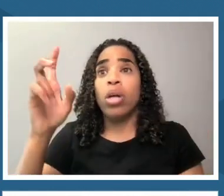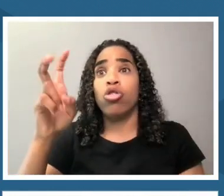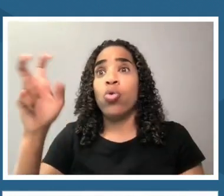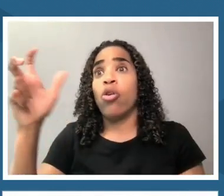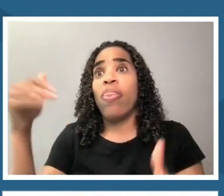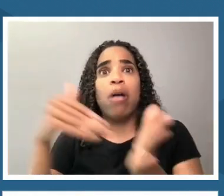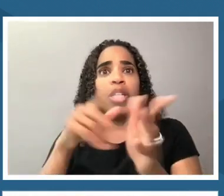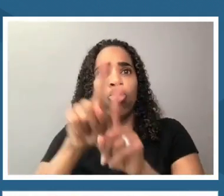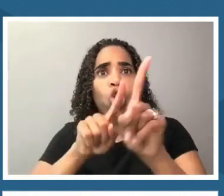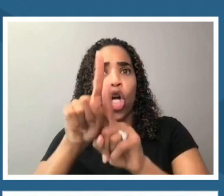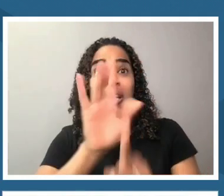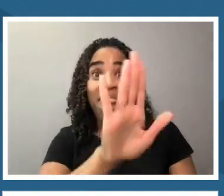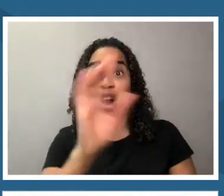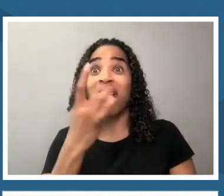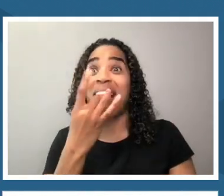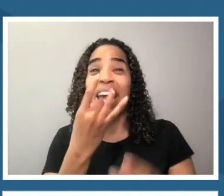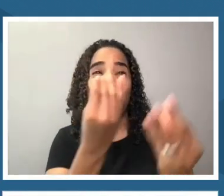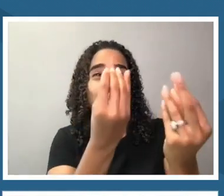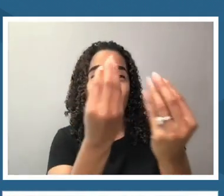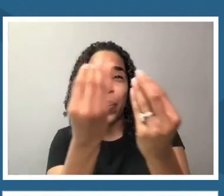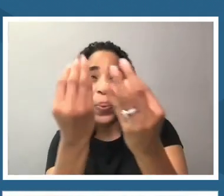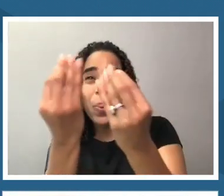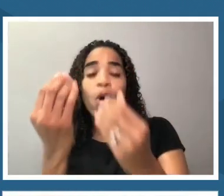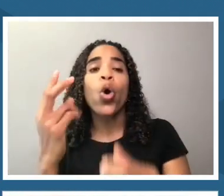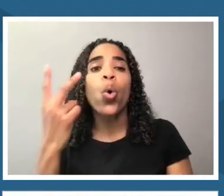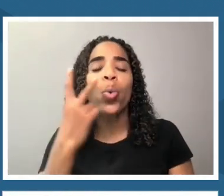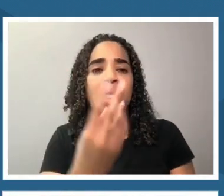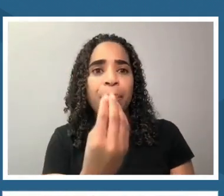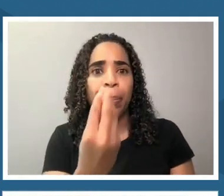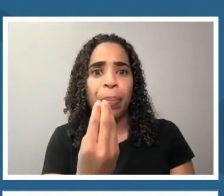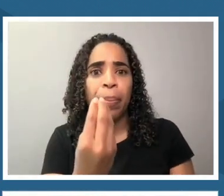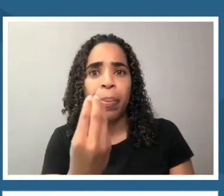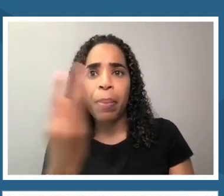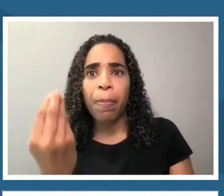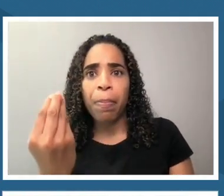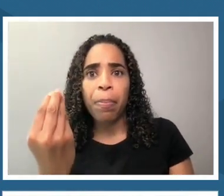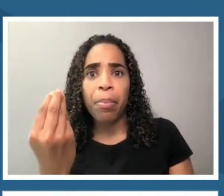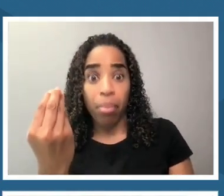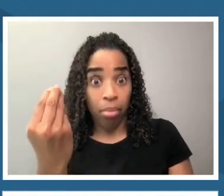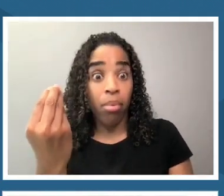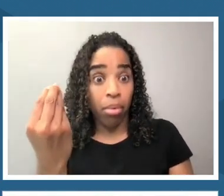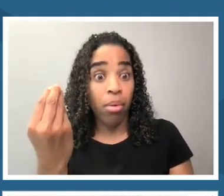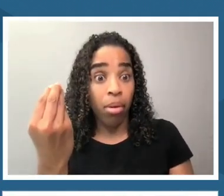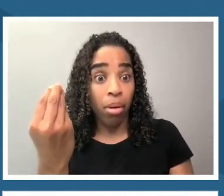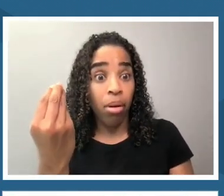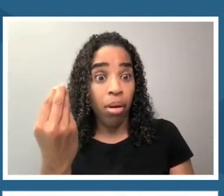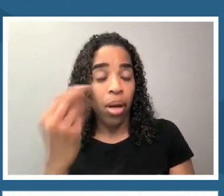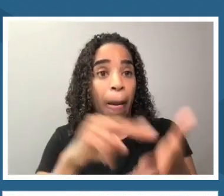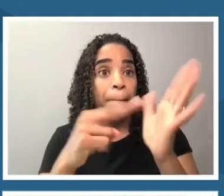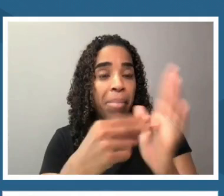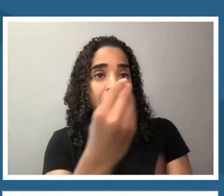and we look for these little dips in light you know coming from the star like basically these little eclipses